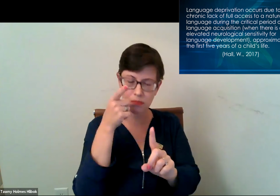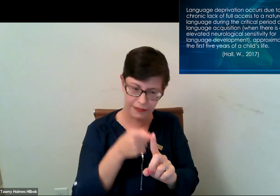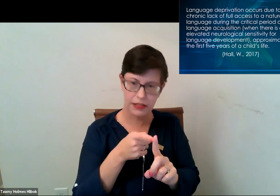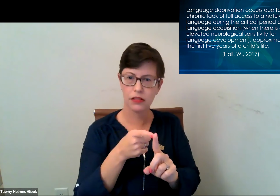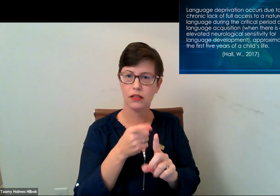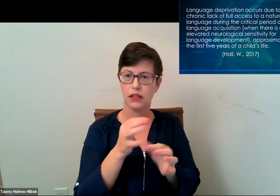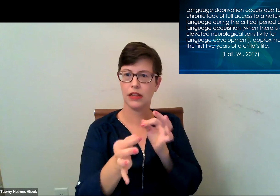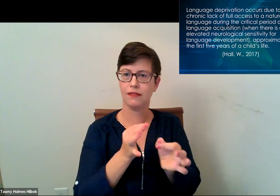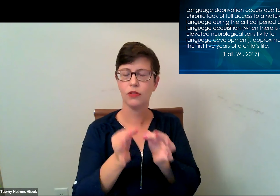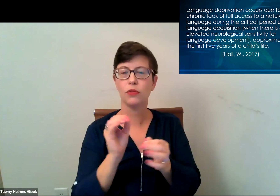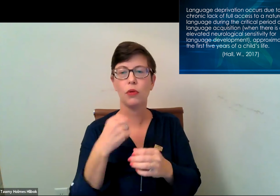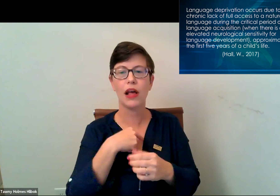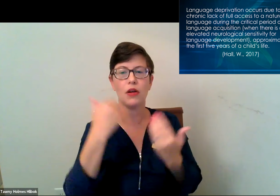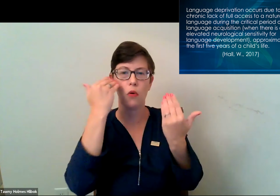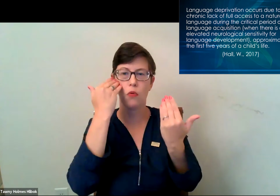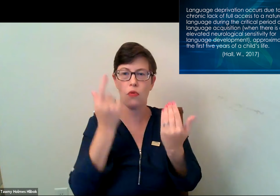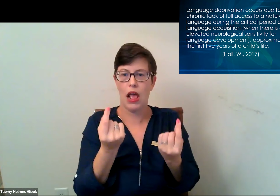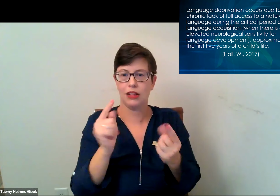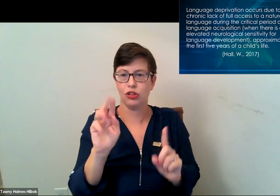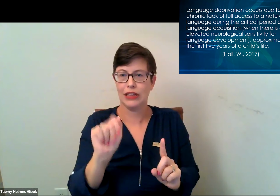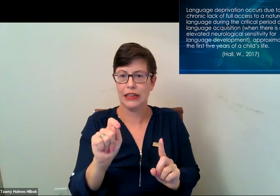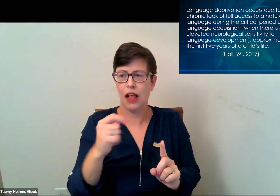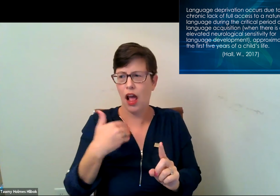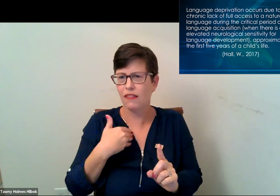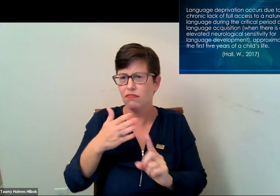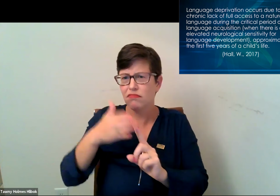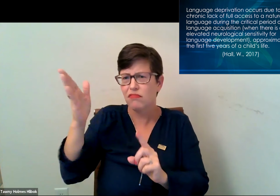This really comes back to this idea of the definition that i'm presenting to you here.